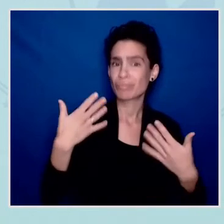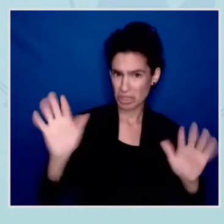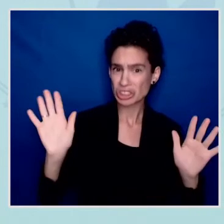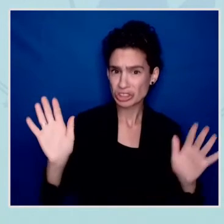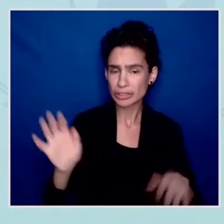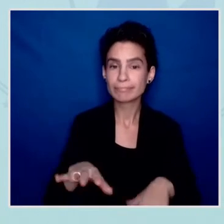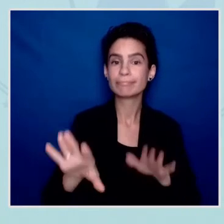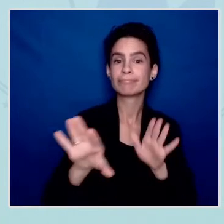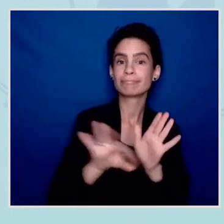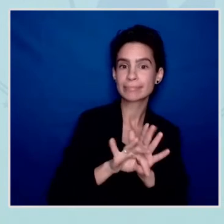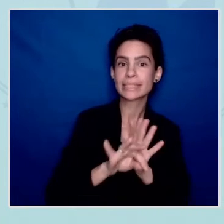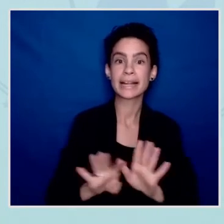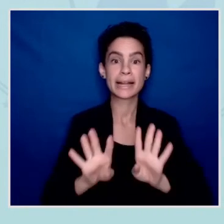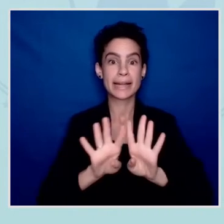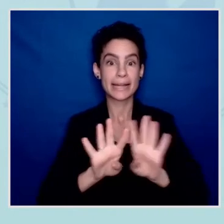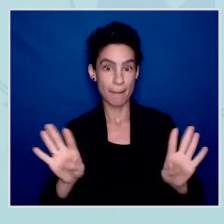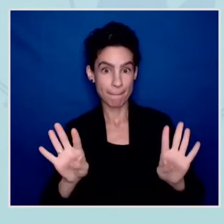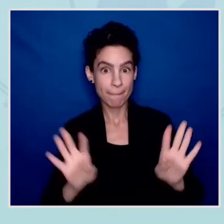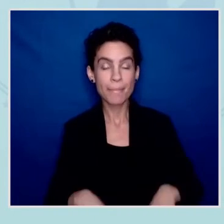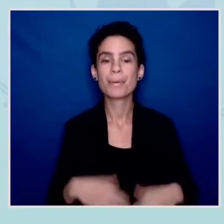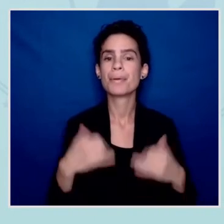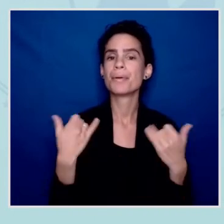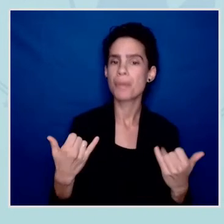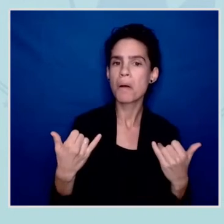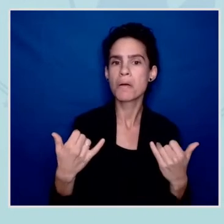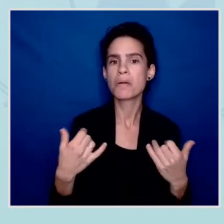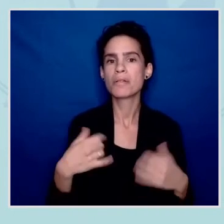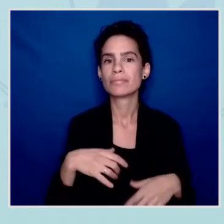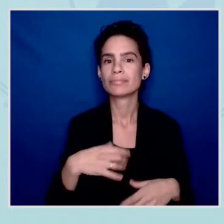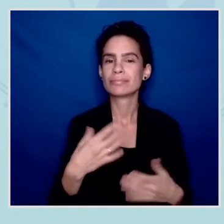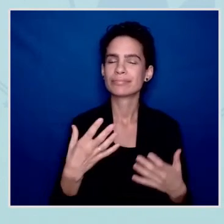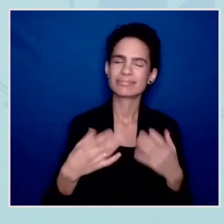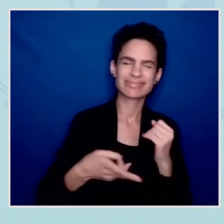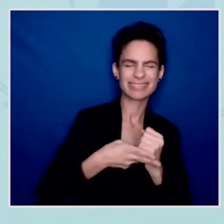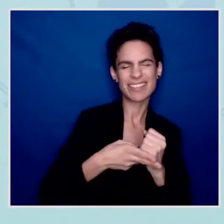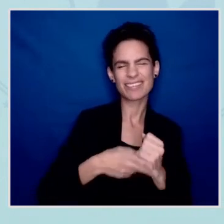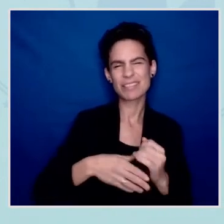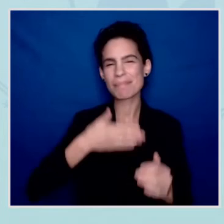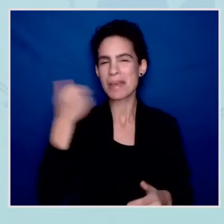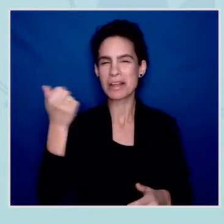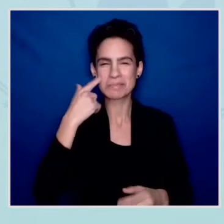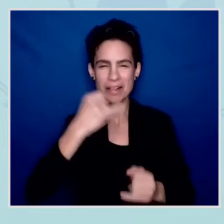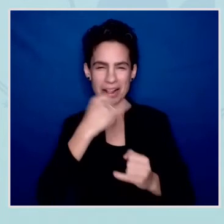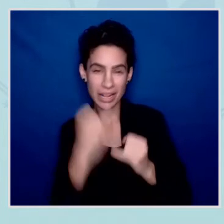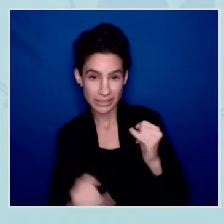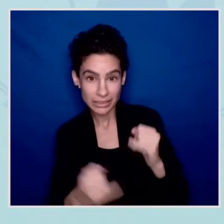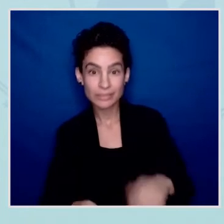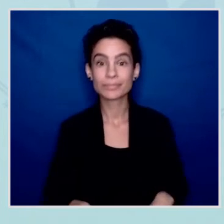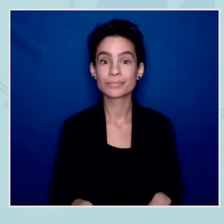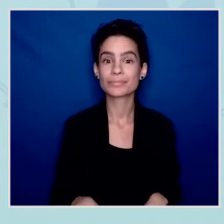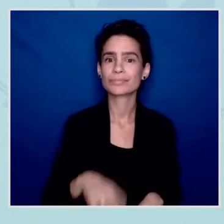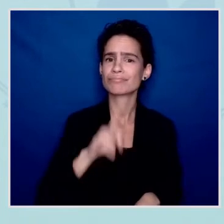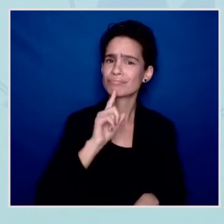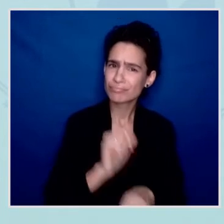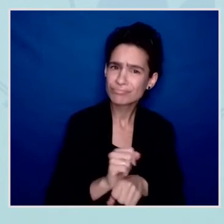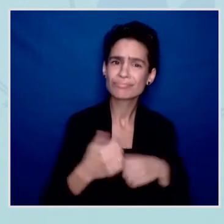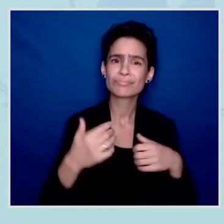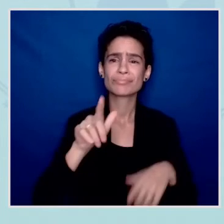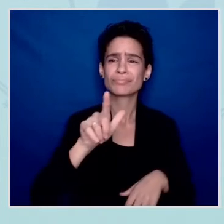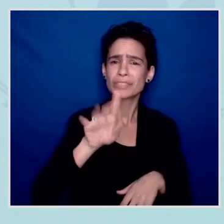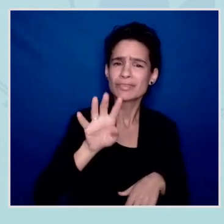OF OUR ECONOMIC TEAM.